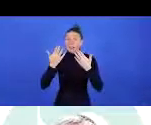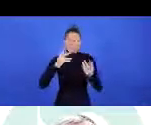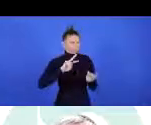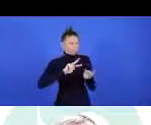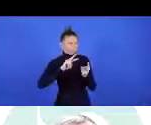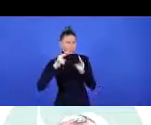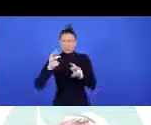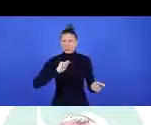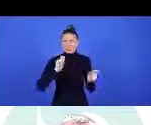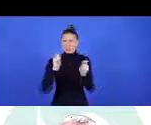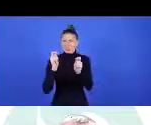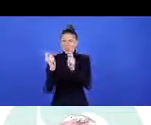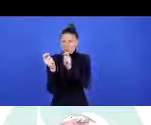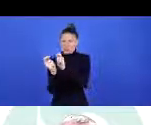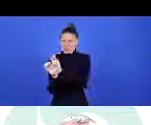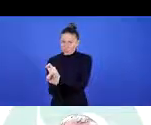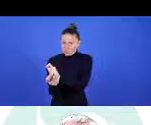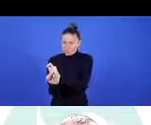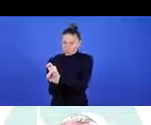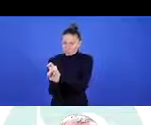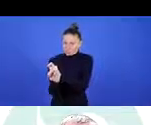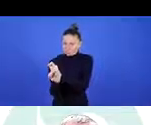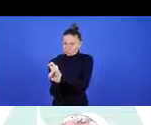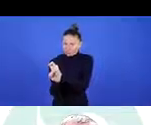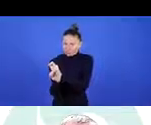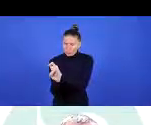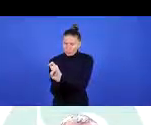implantation, may be approved today. As the